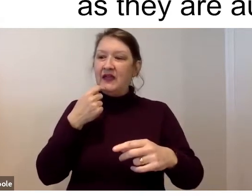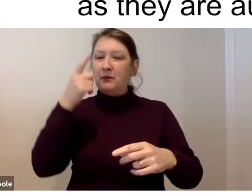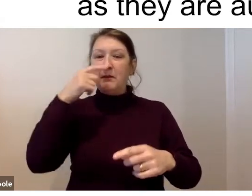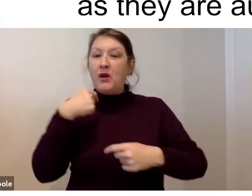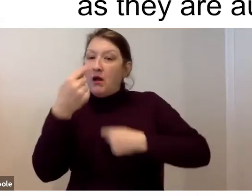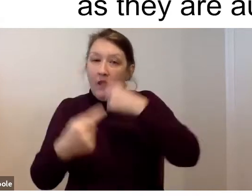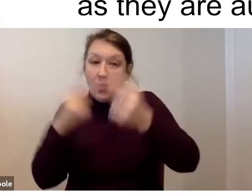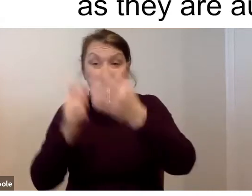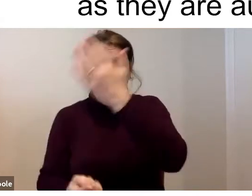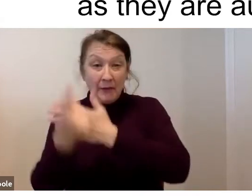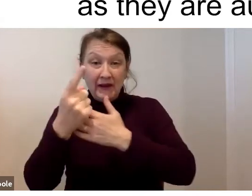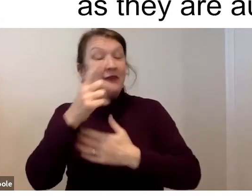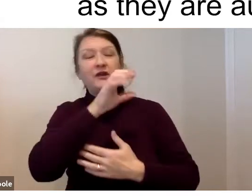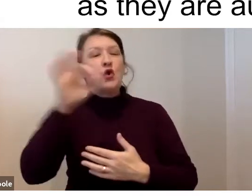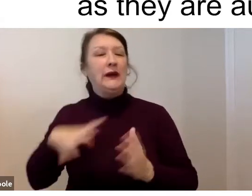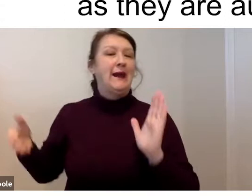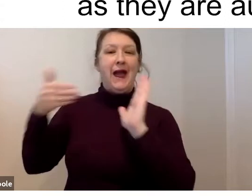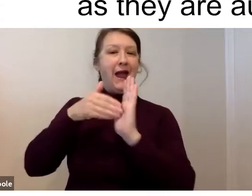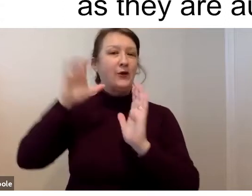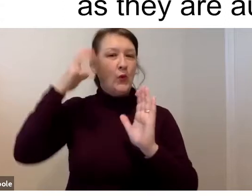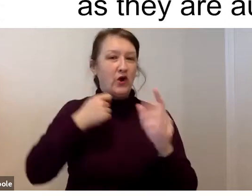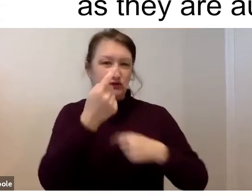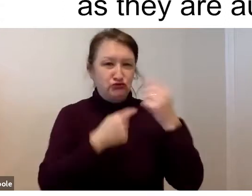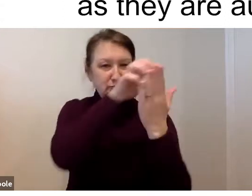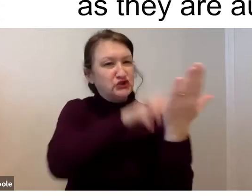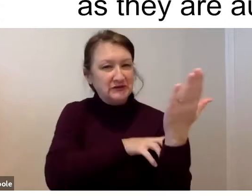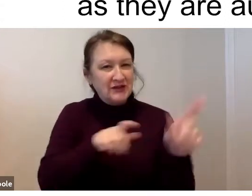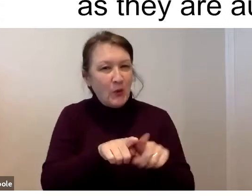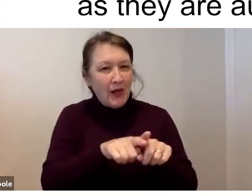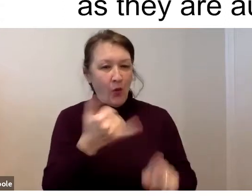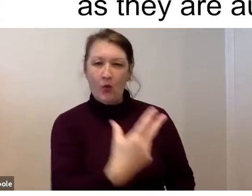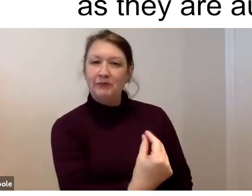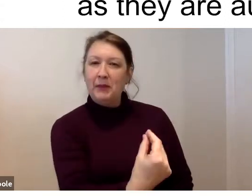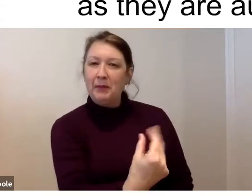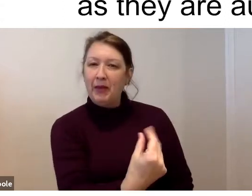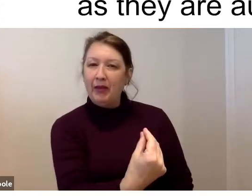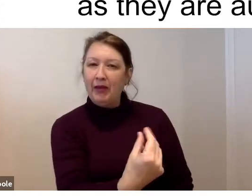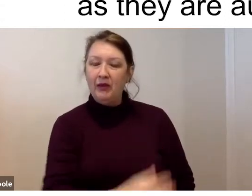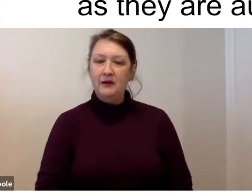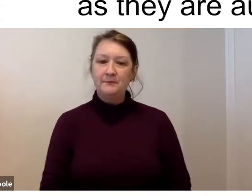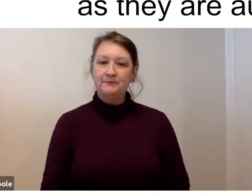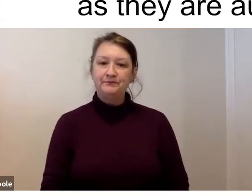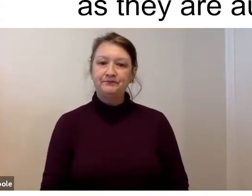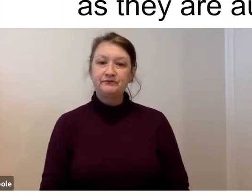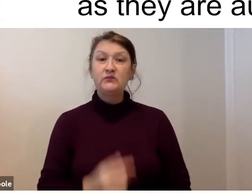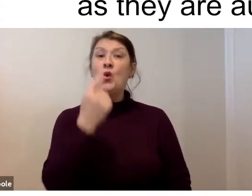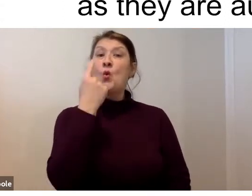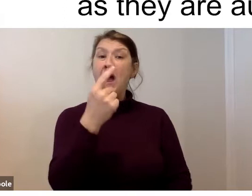It is still one of the least available functions to make videos